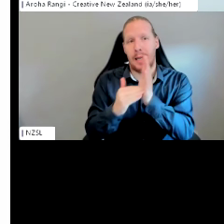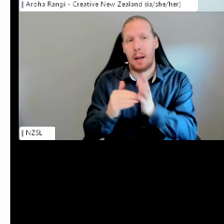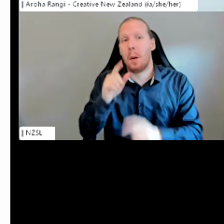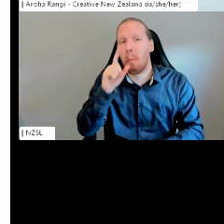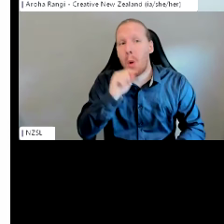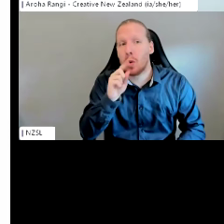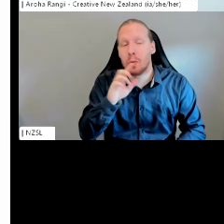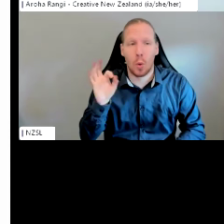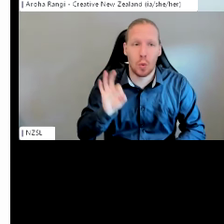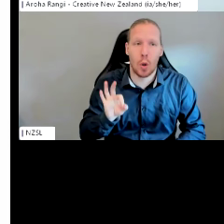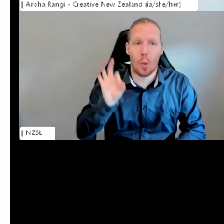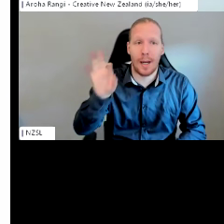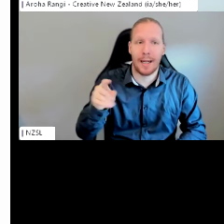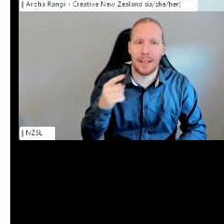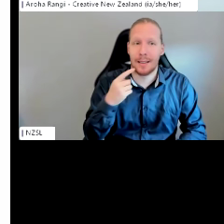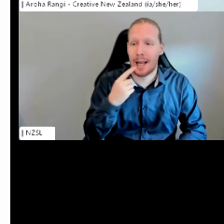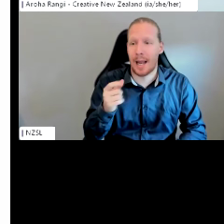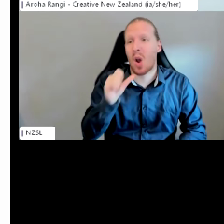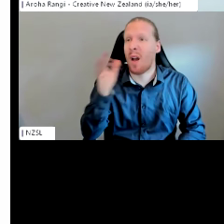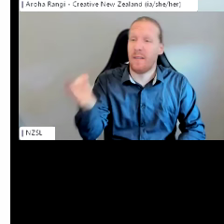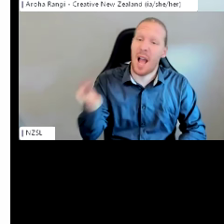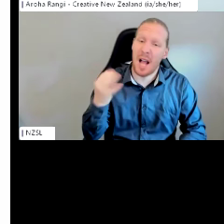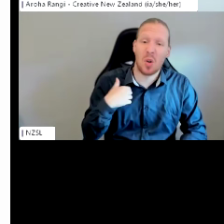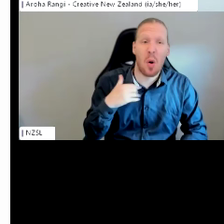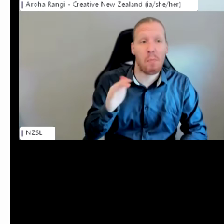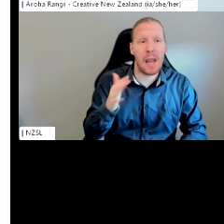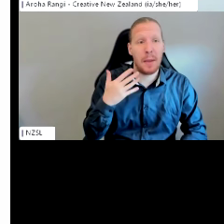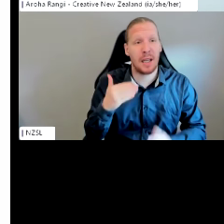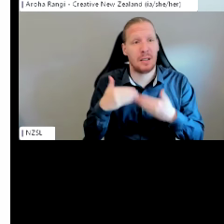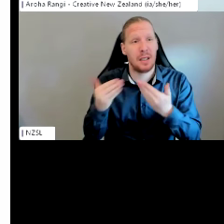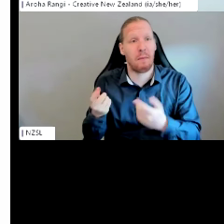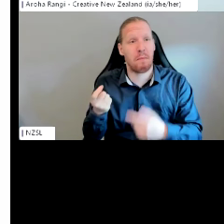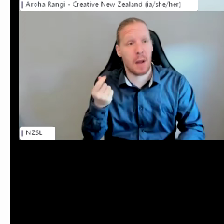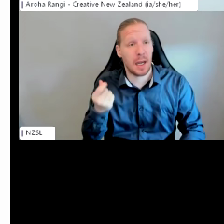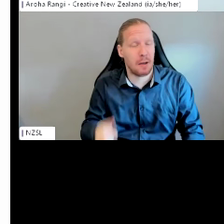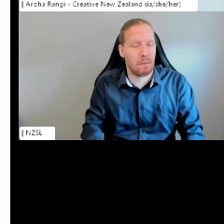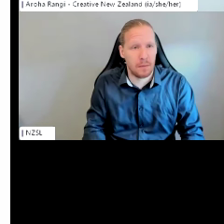it if we asked them. Um what's also interesting is lots of people say we haven't asked them or if